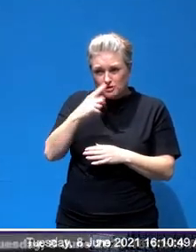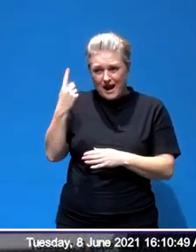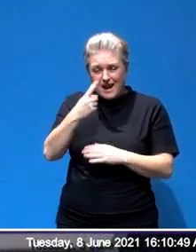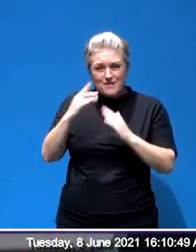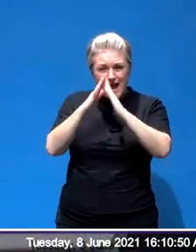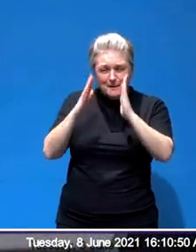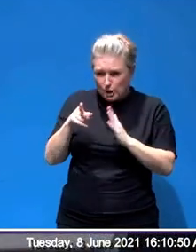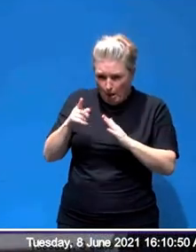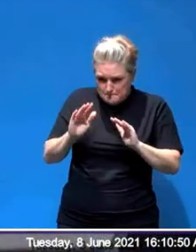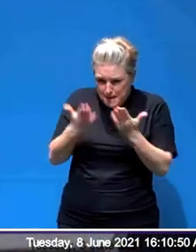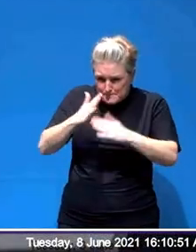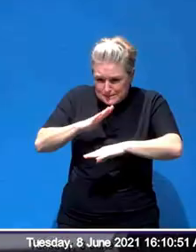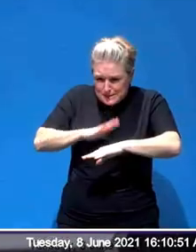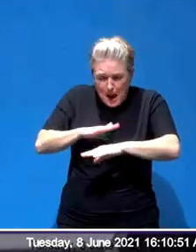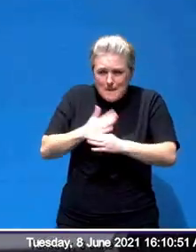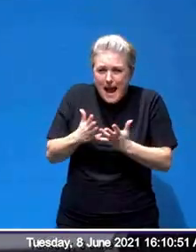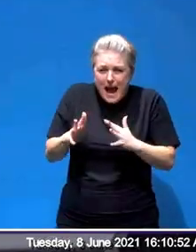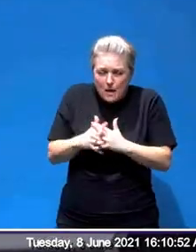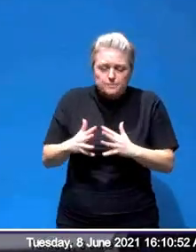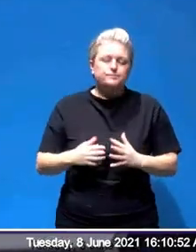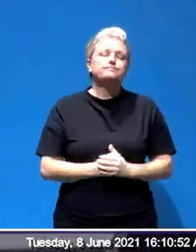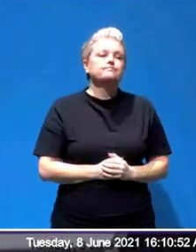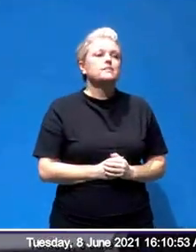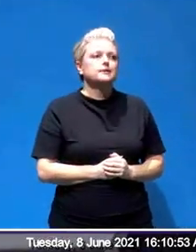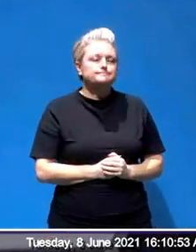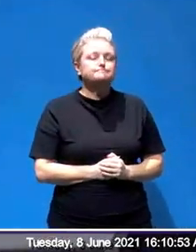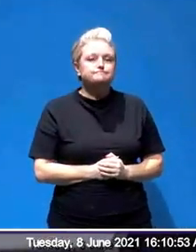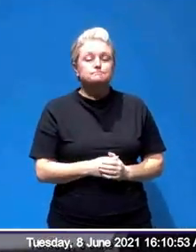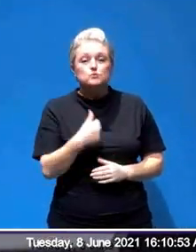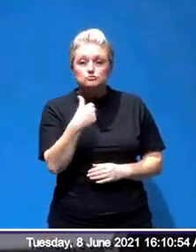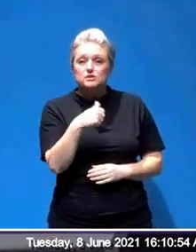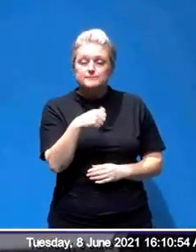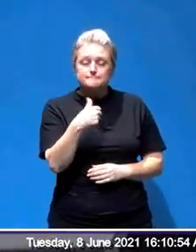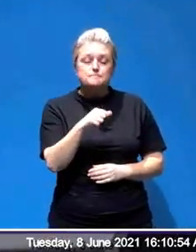I guess I respectfully answer that question that if I go back to the